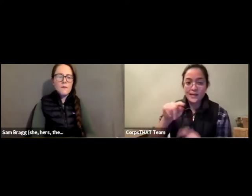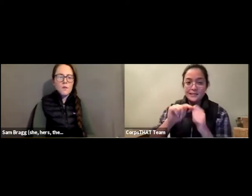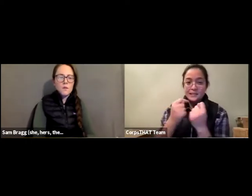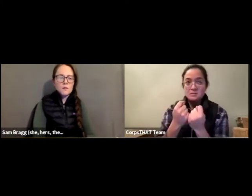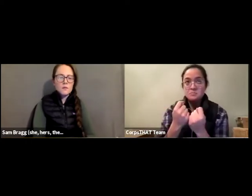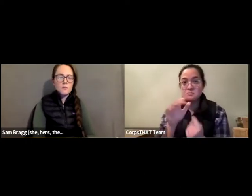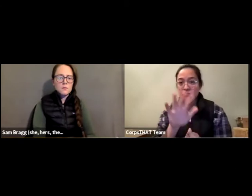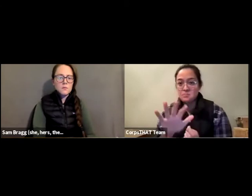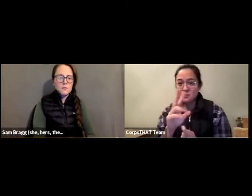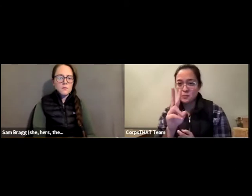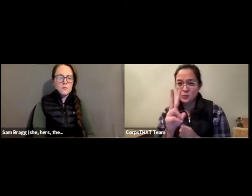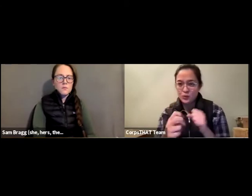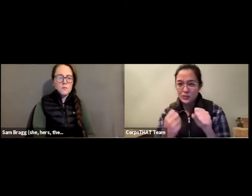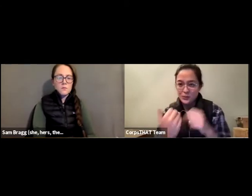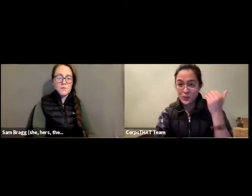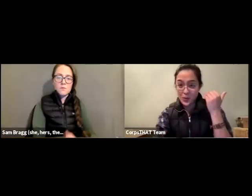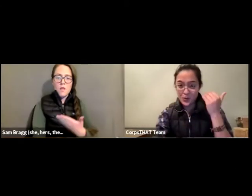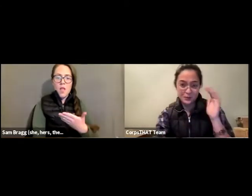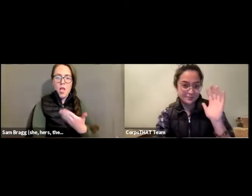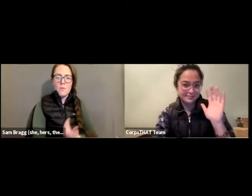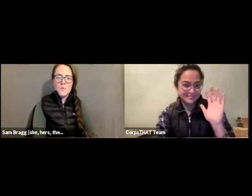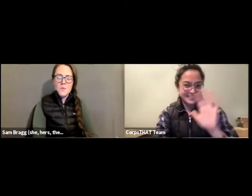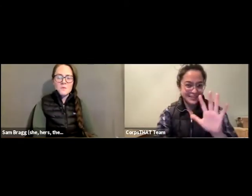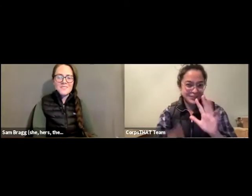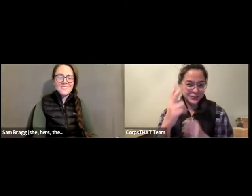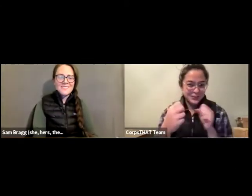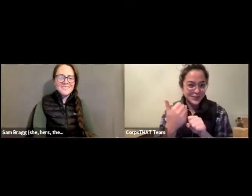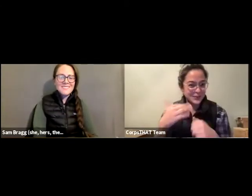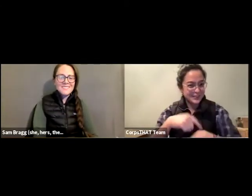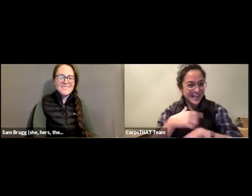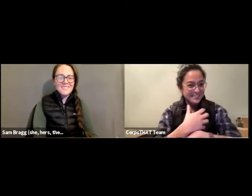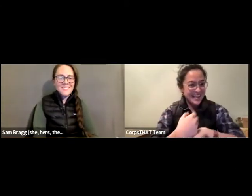Sam recently joined the CorpsTHAT team. I think now two years ago. Yeah almost